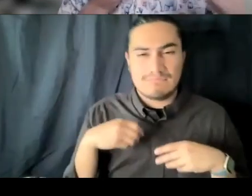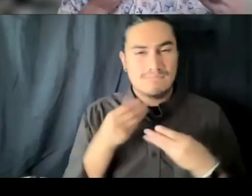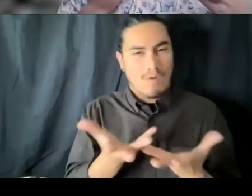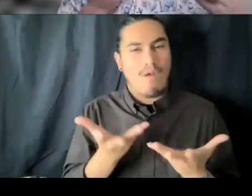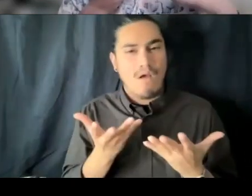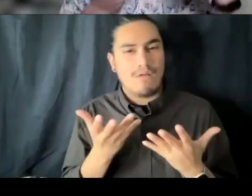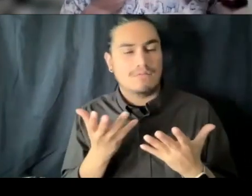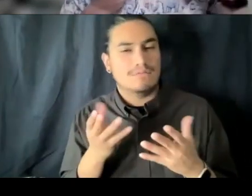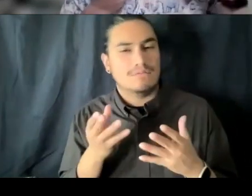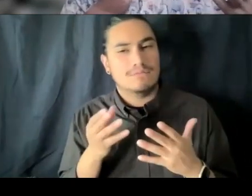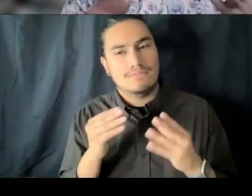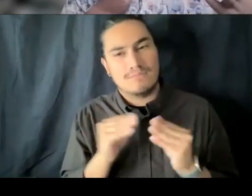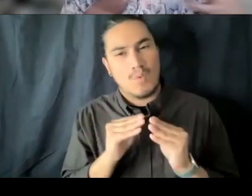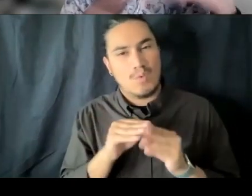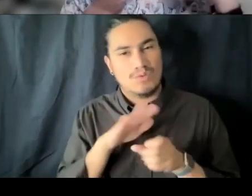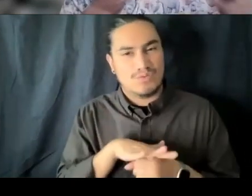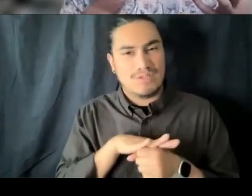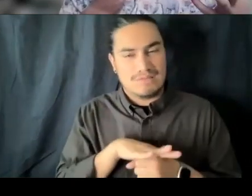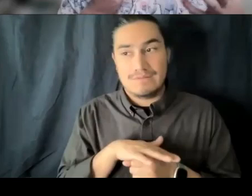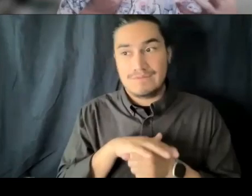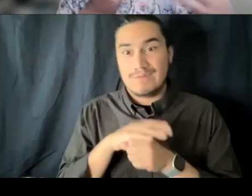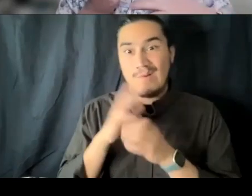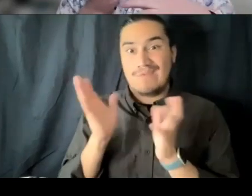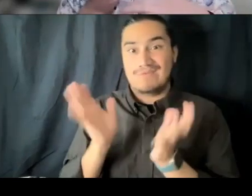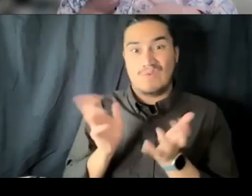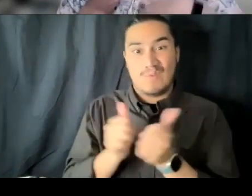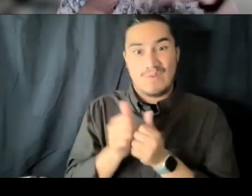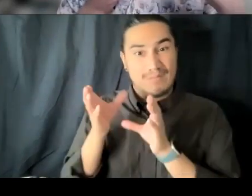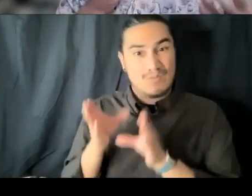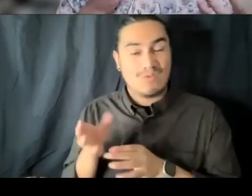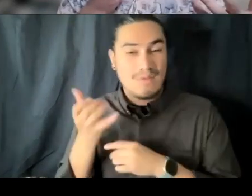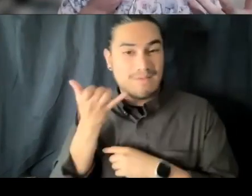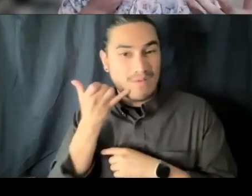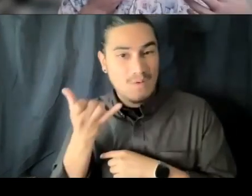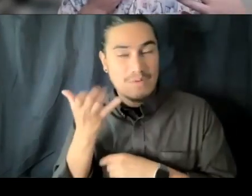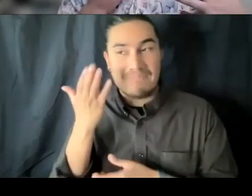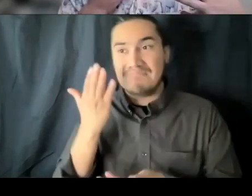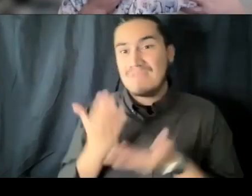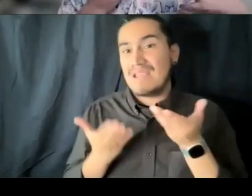So if you're talking on the phone to somebody and they're at home, you might talk through, you know,